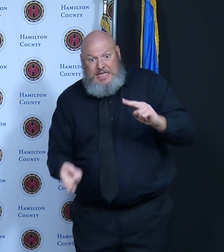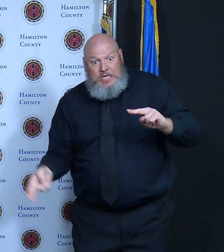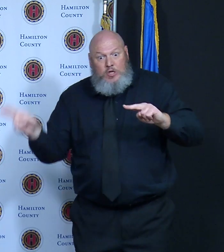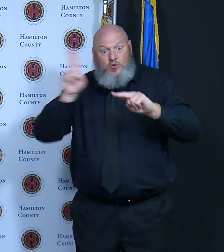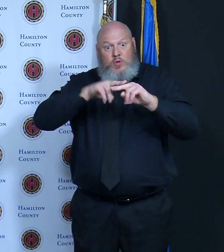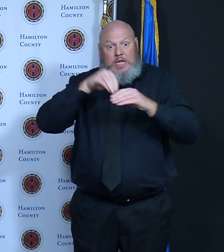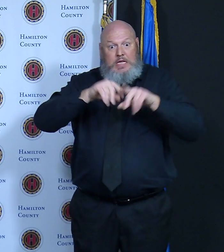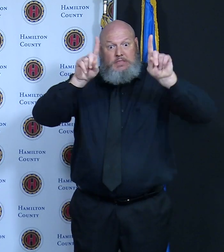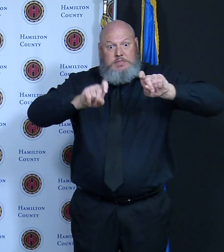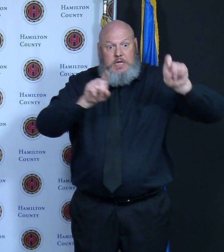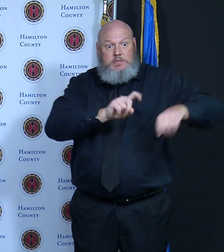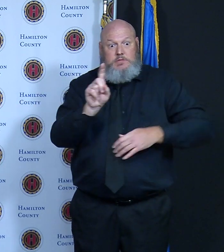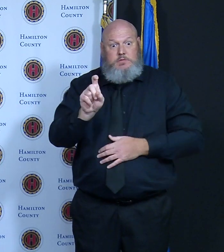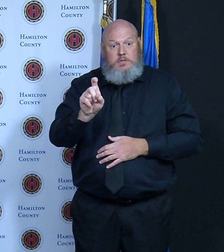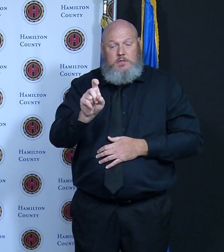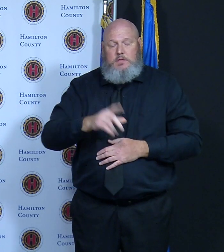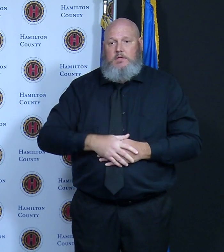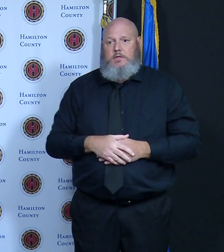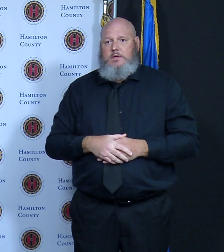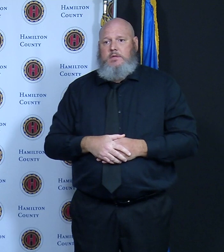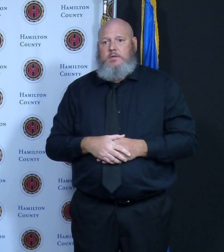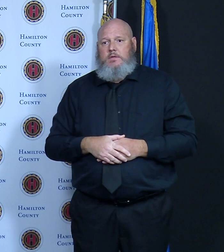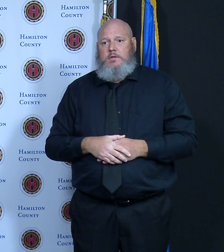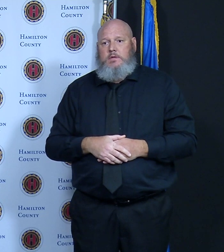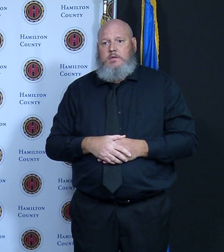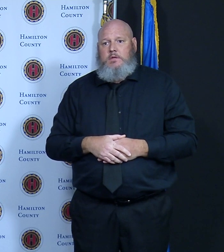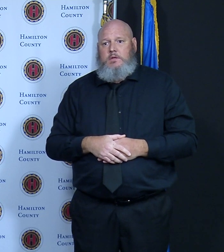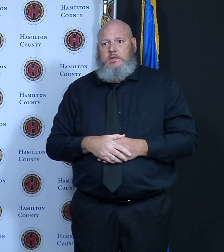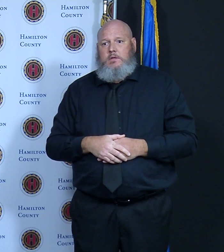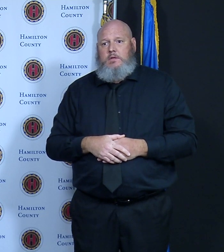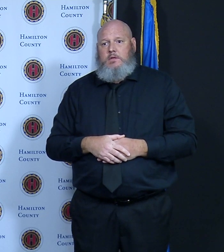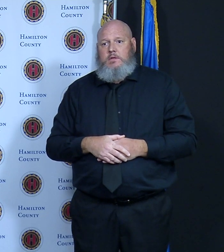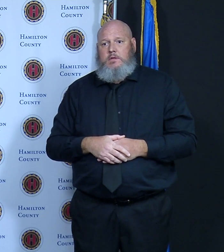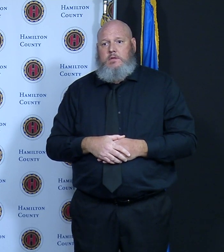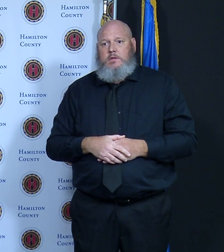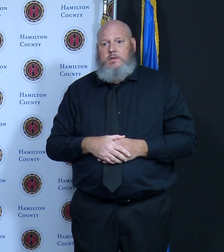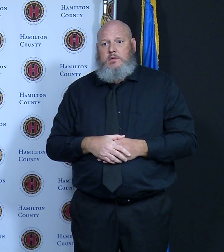Health Commissioner's say respond to other people and keep your distance as